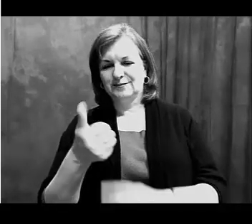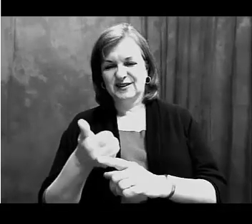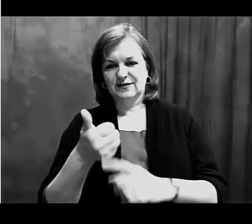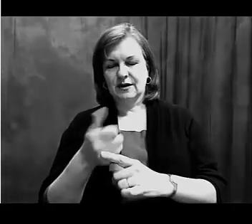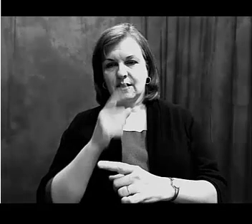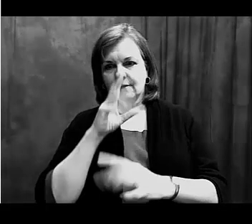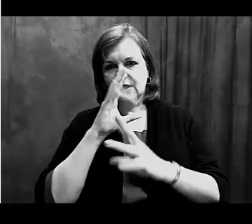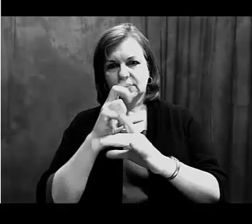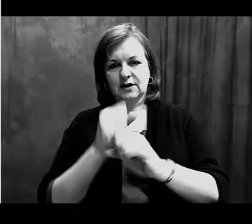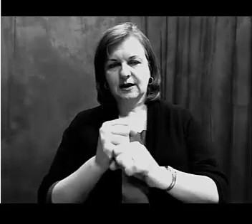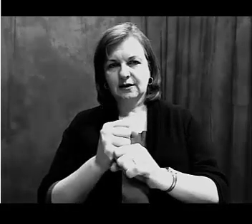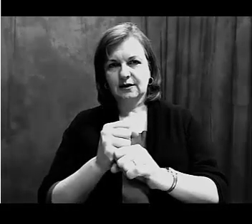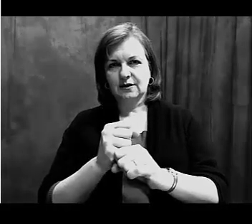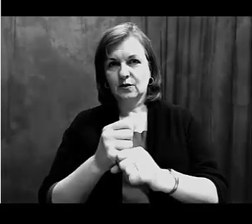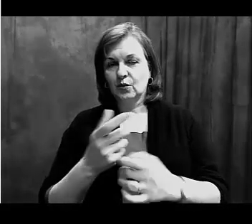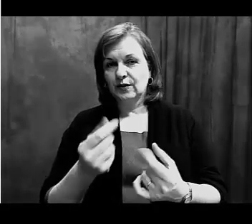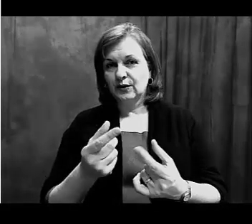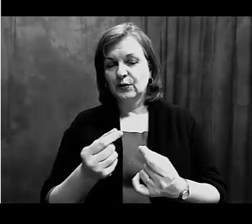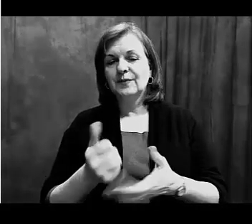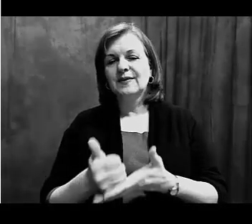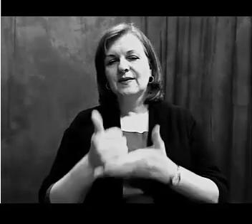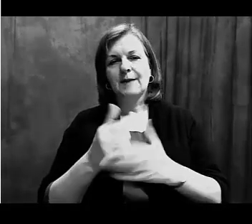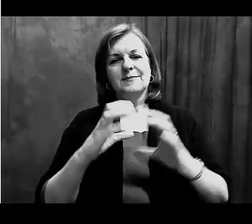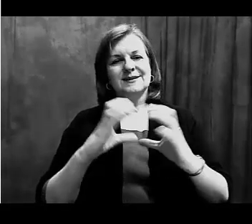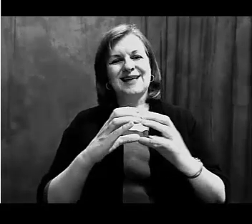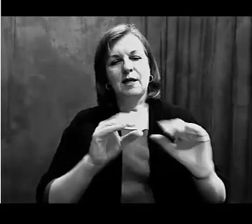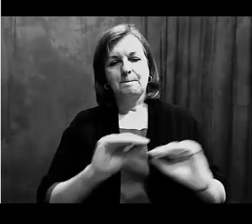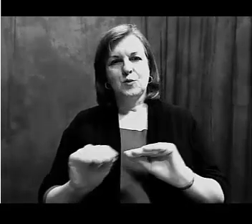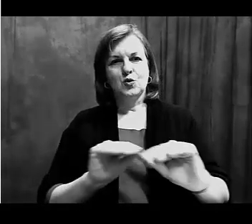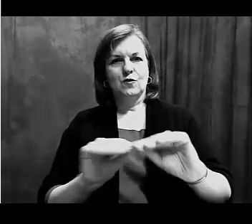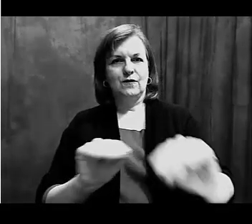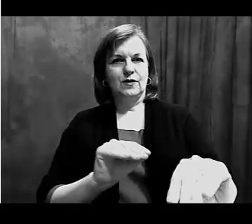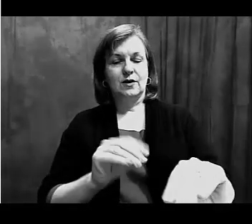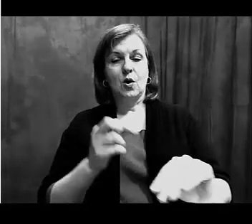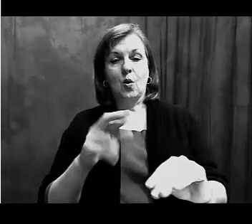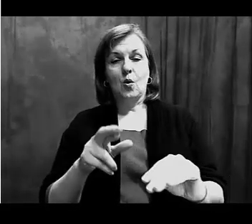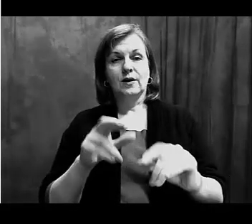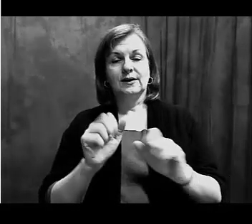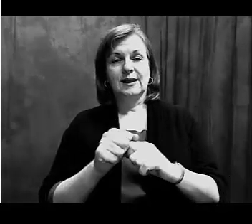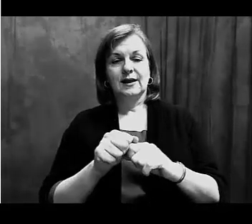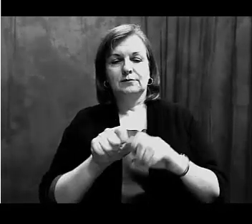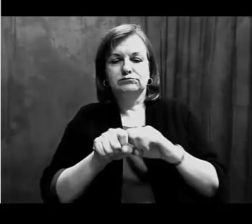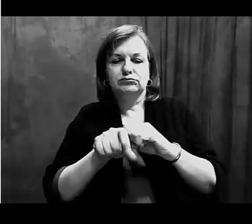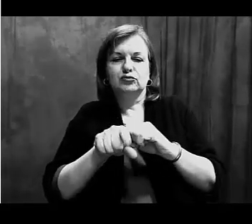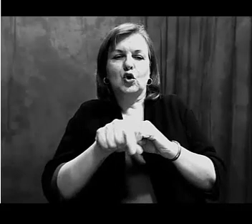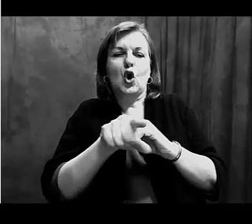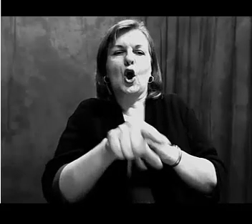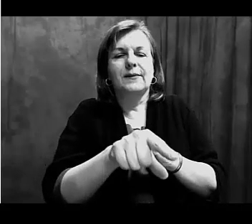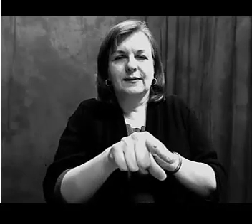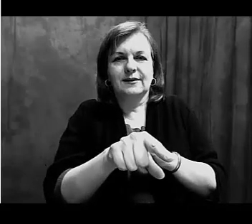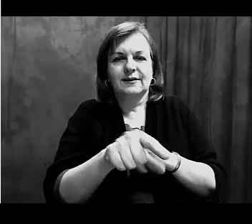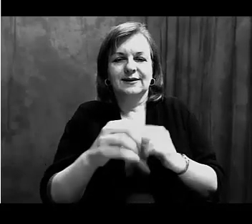the microfilments themselves I think are actually very fascinating!! they can help cells move around or they can actually send out